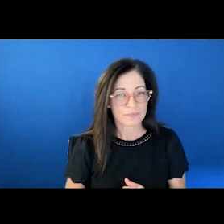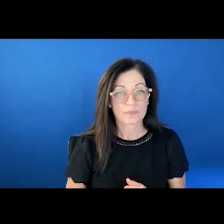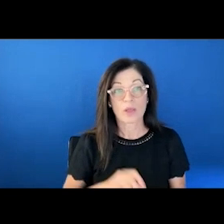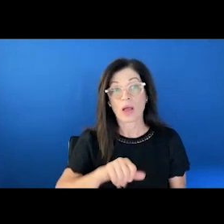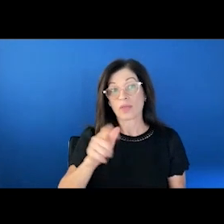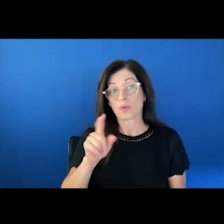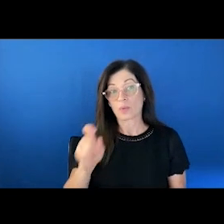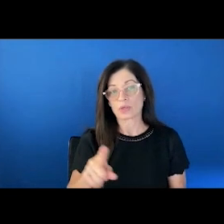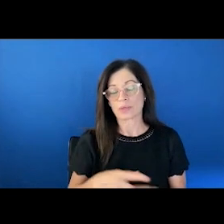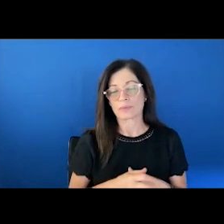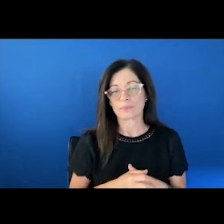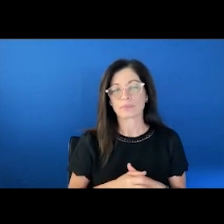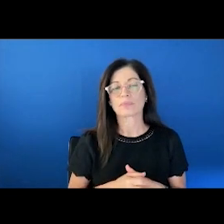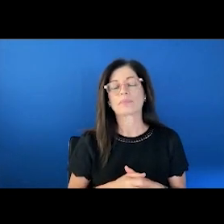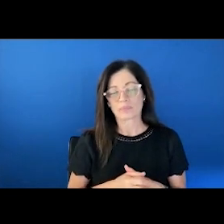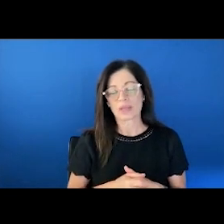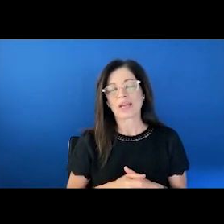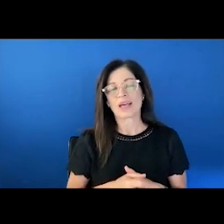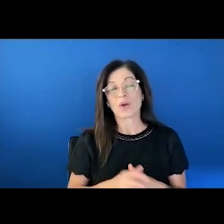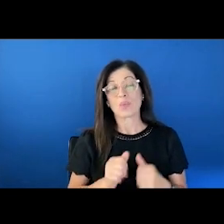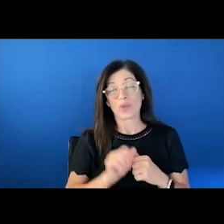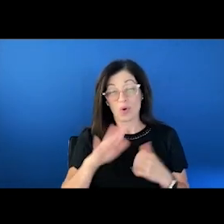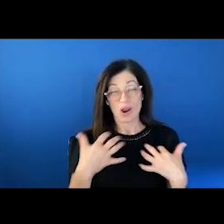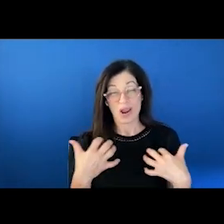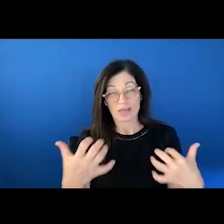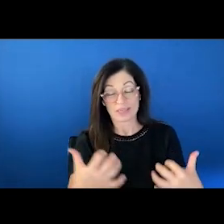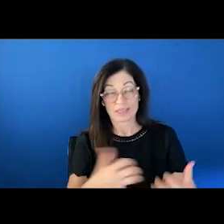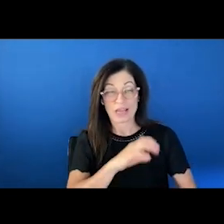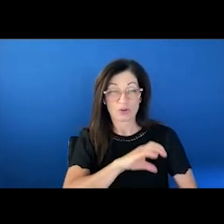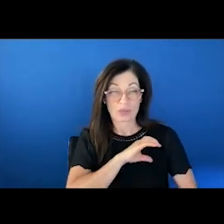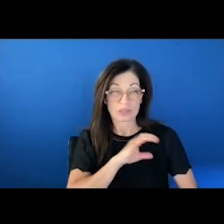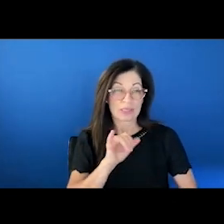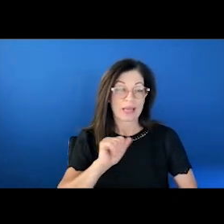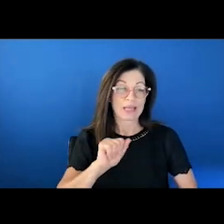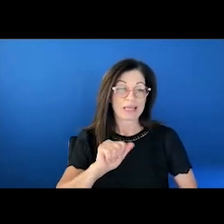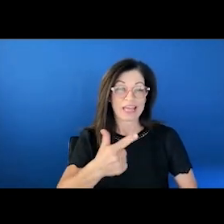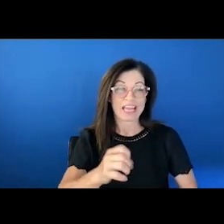Another question: Given your audience’s characteristics (such as age range,